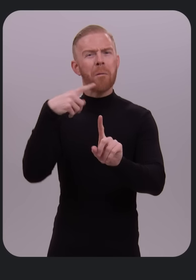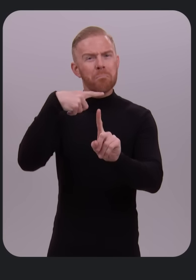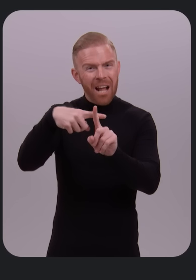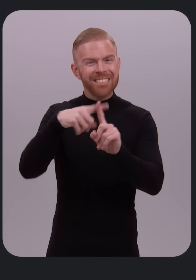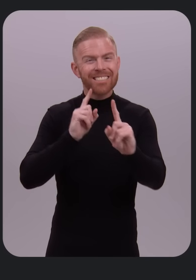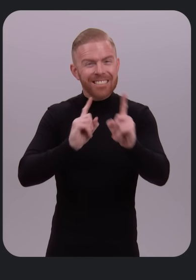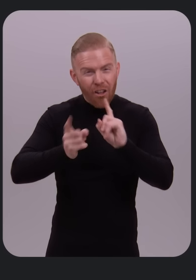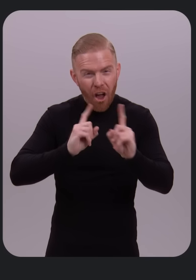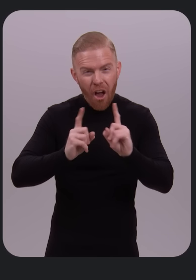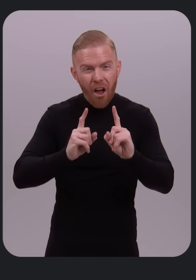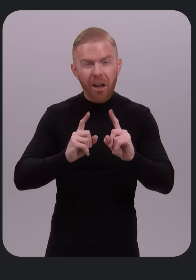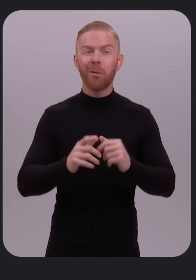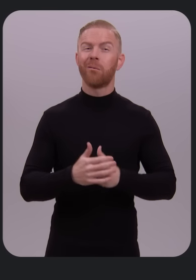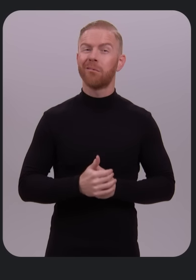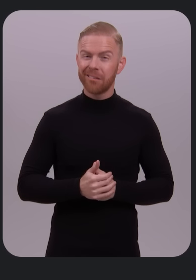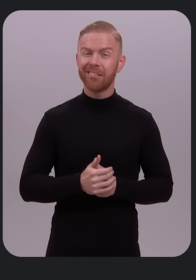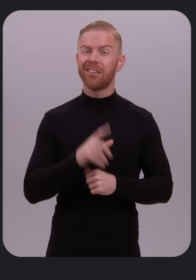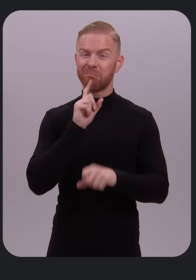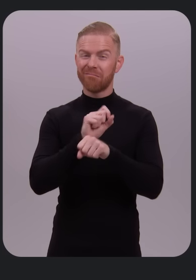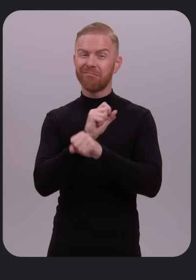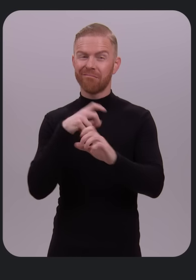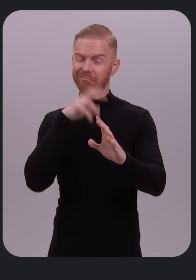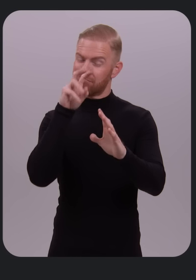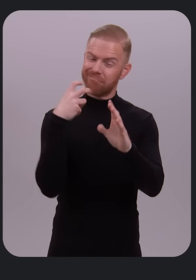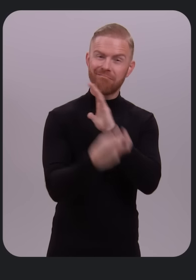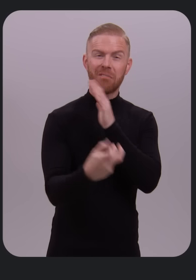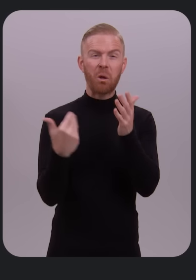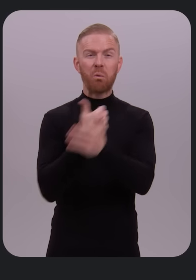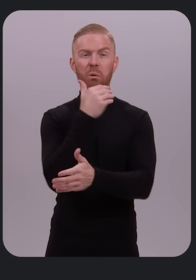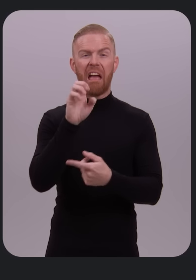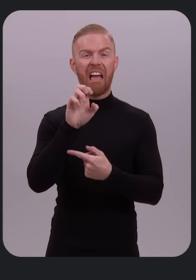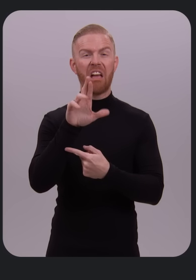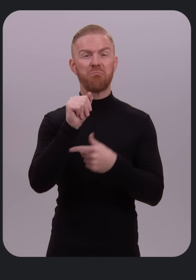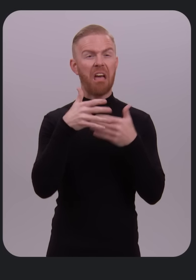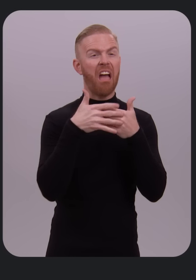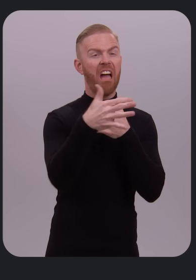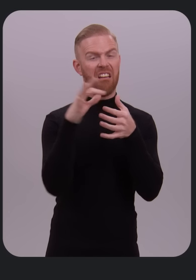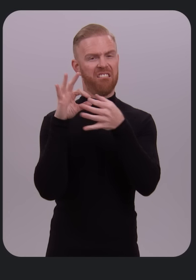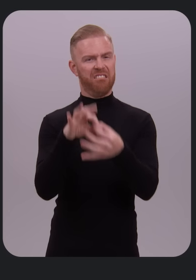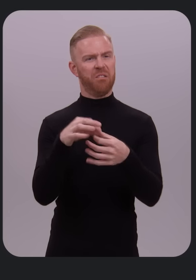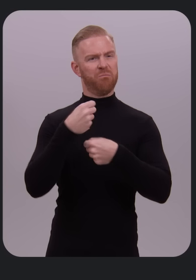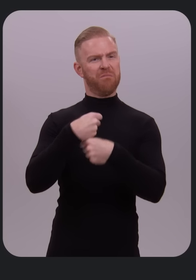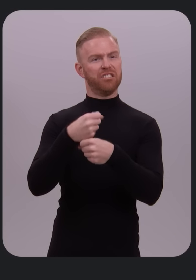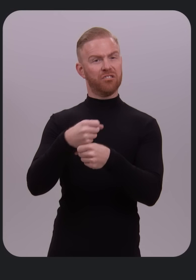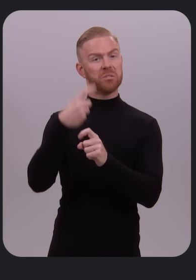We're entering a new era of creation, with combined audio and video generation